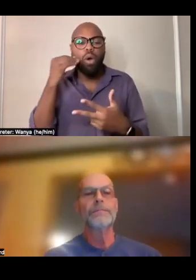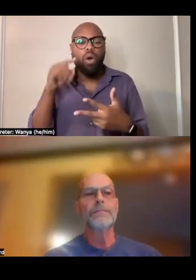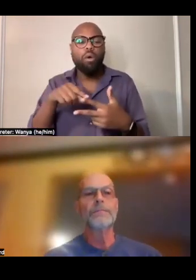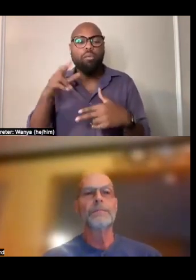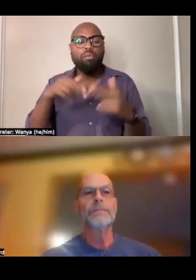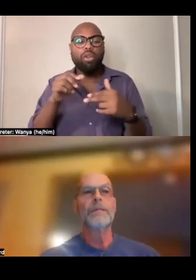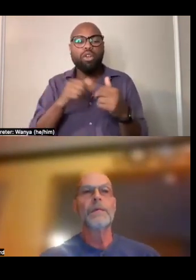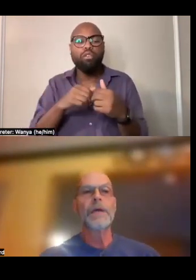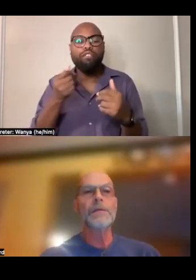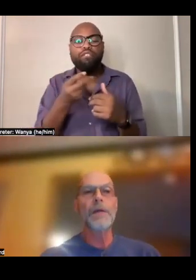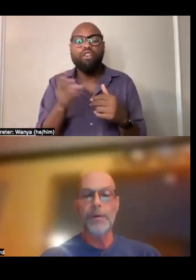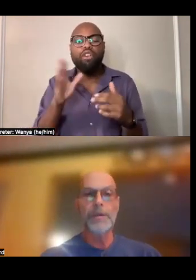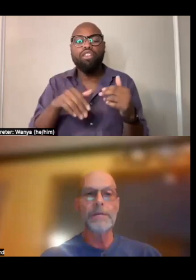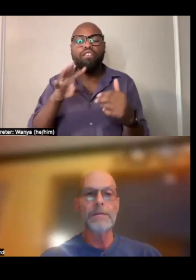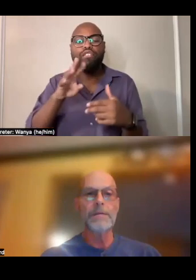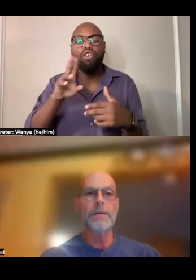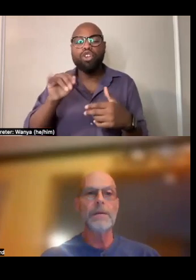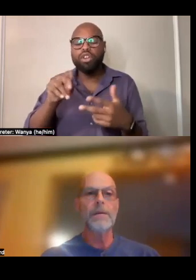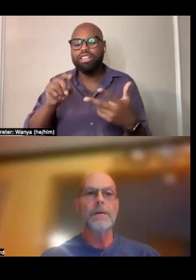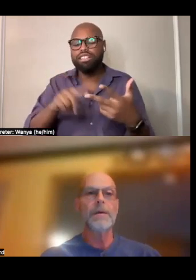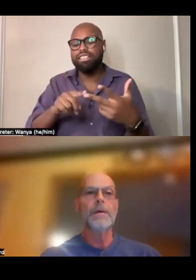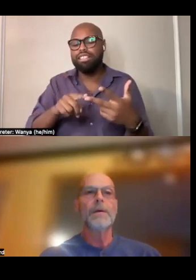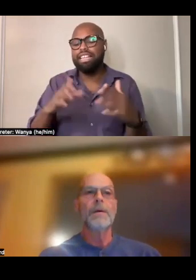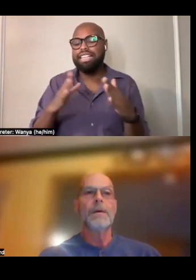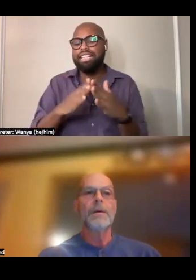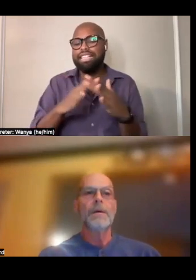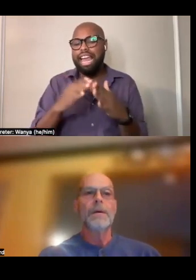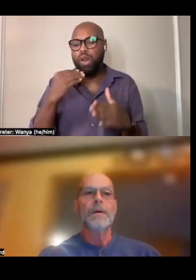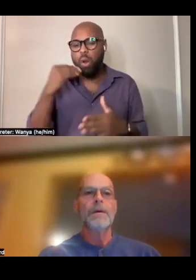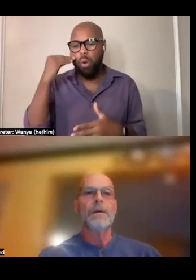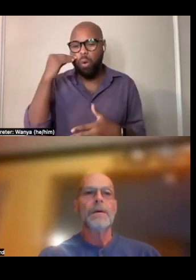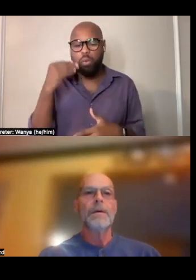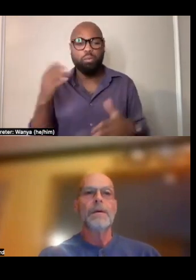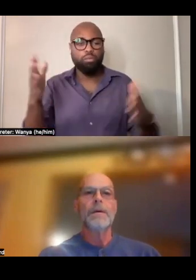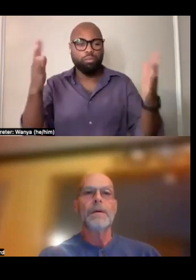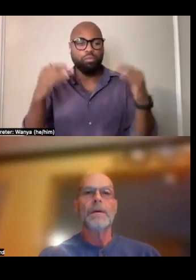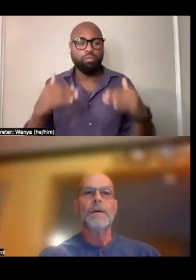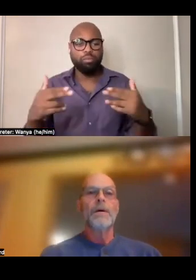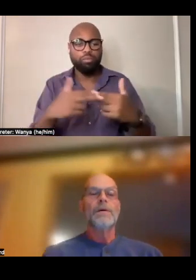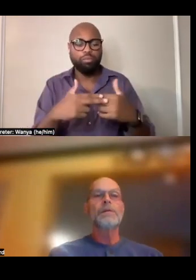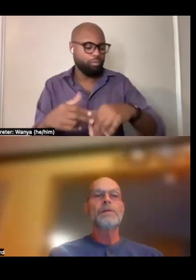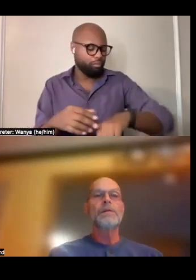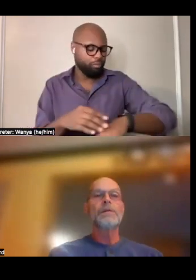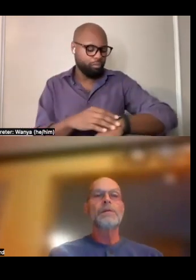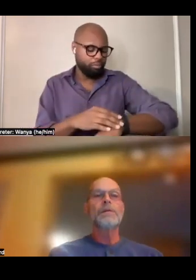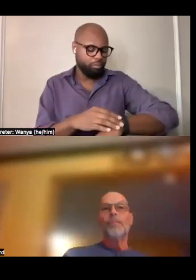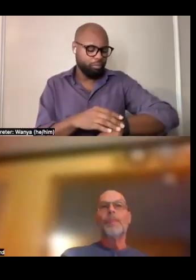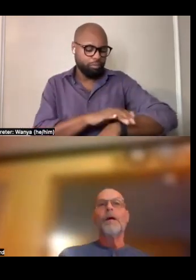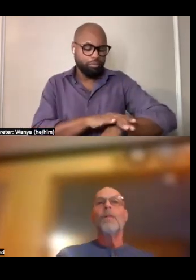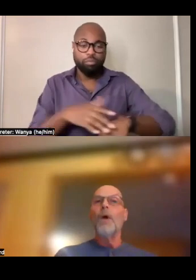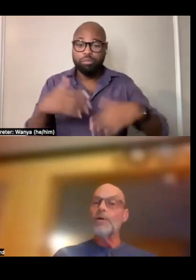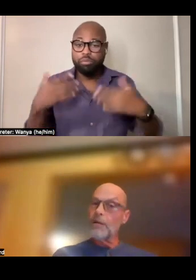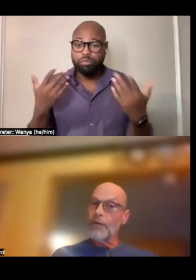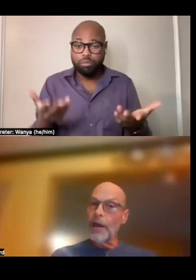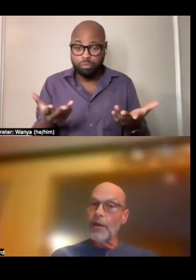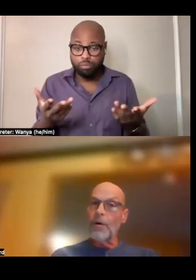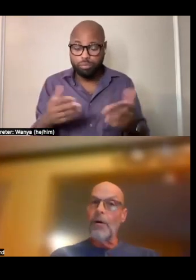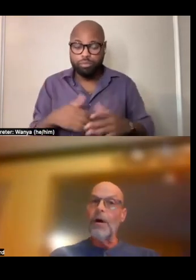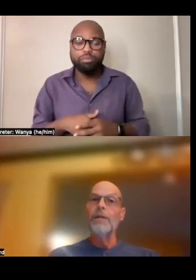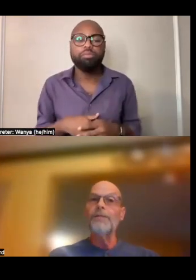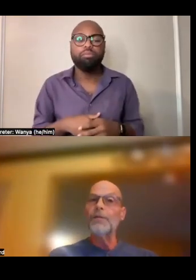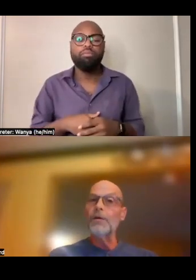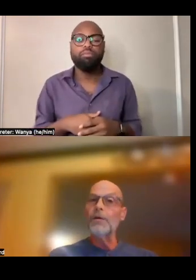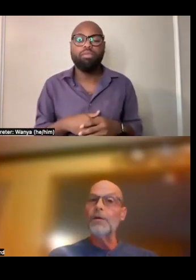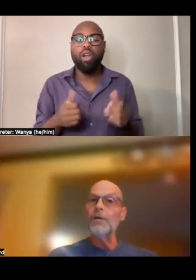Next slide, please. So most available and future housing